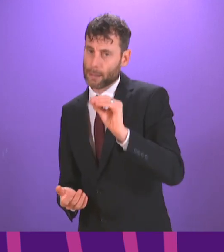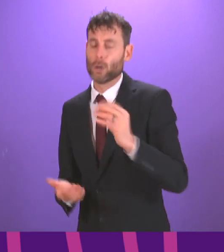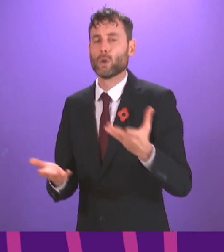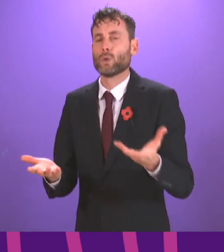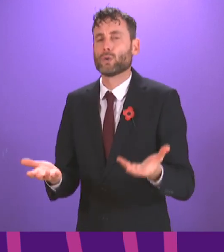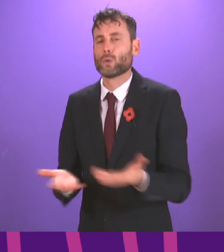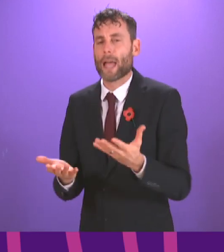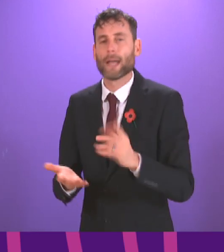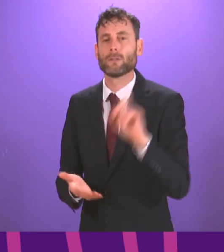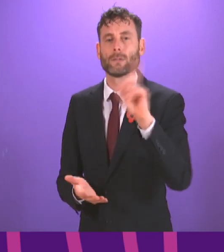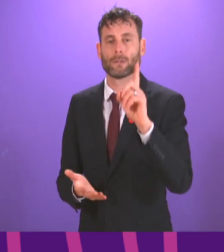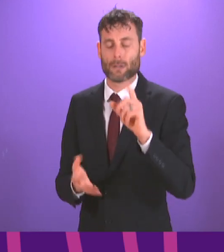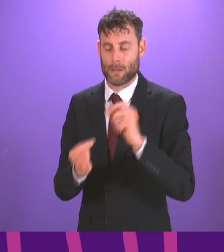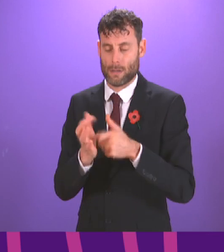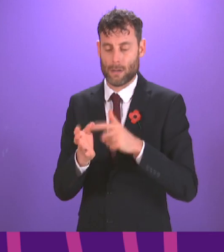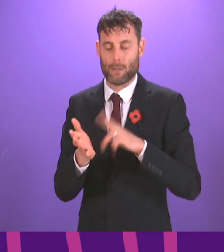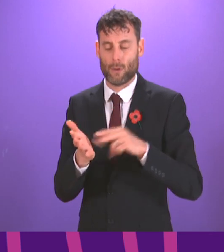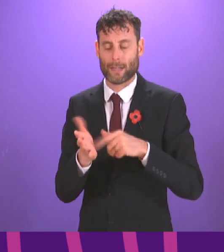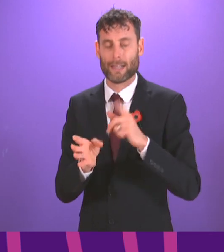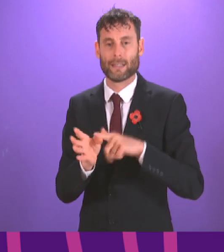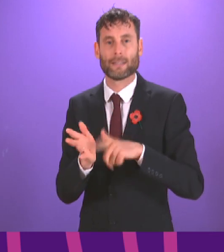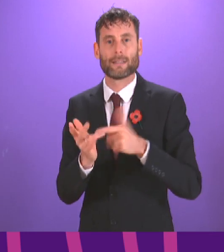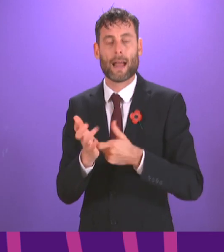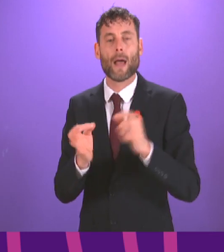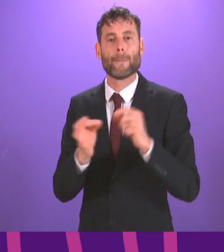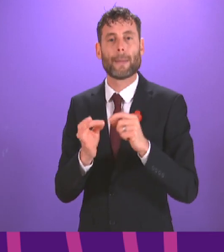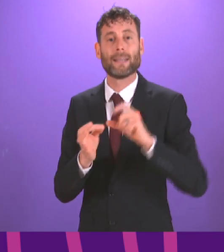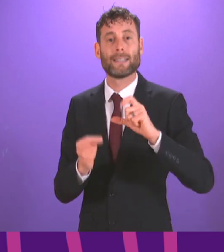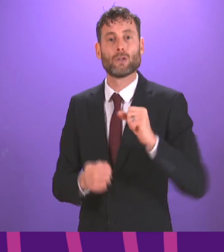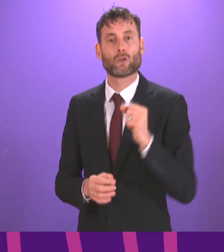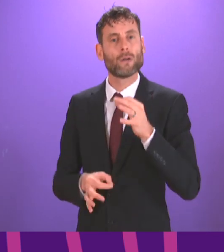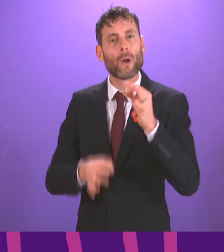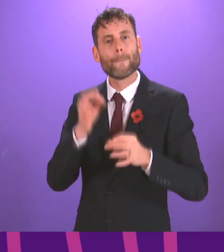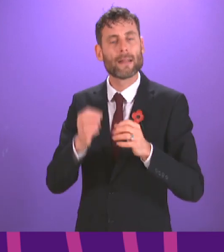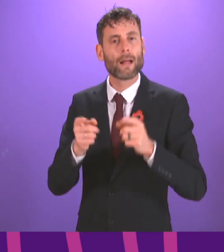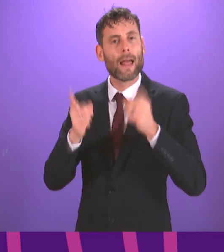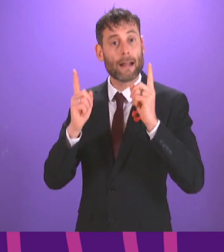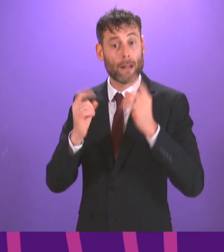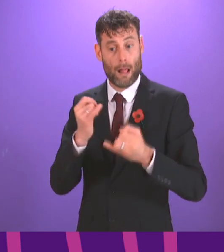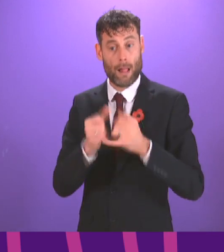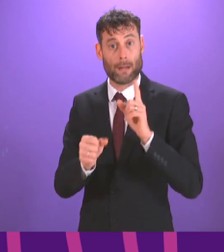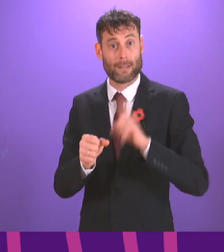the BBC Scotland political editor, will be covering our affairs.